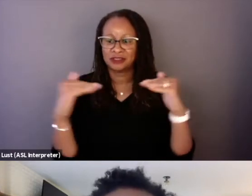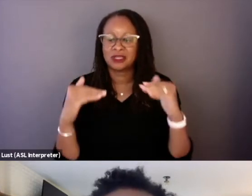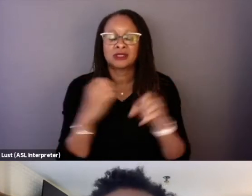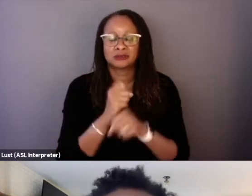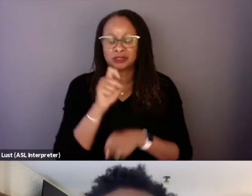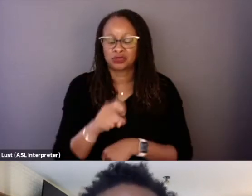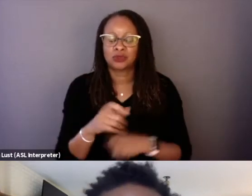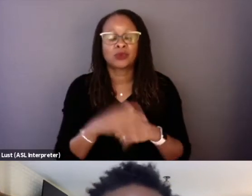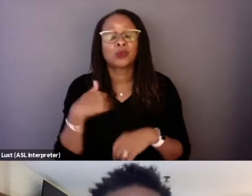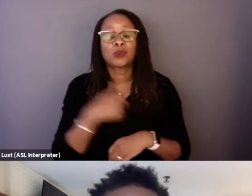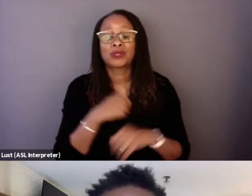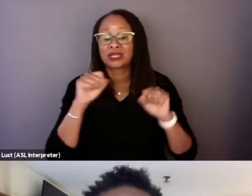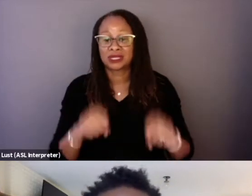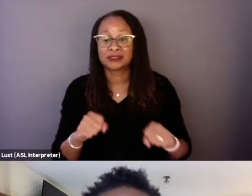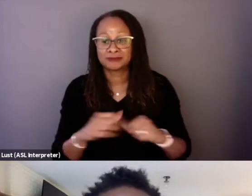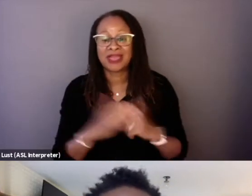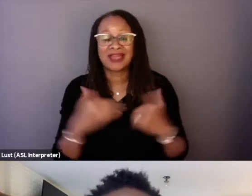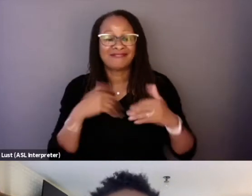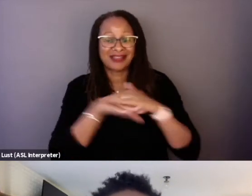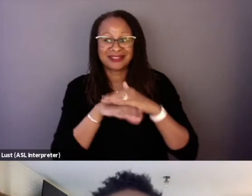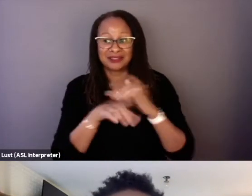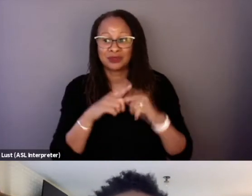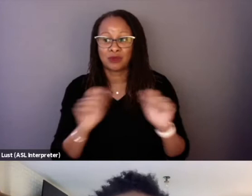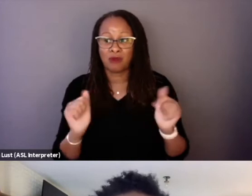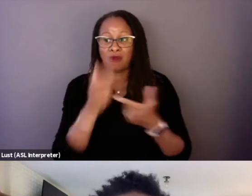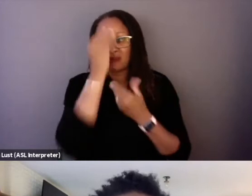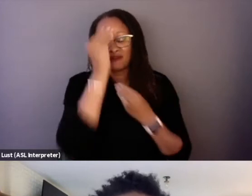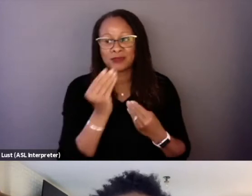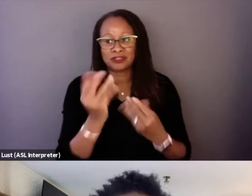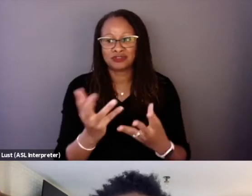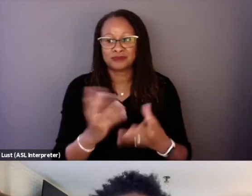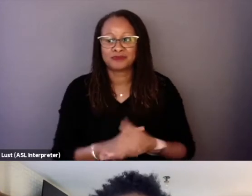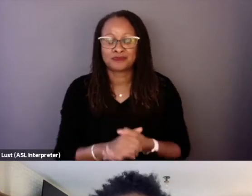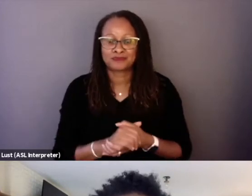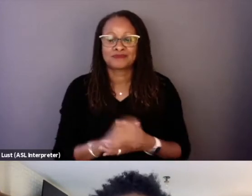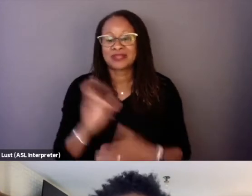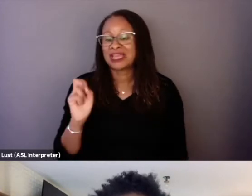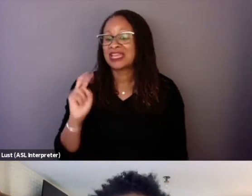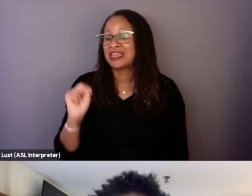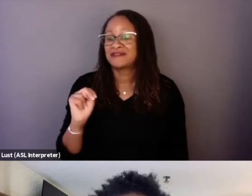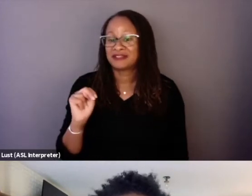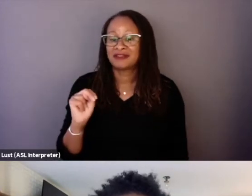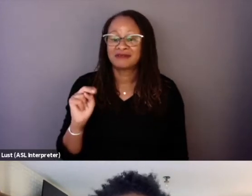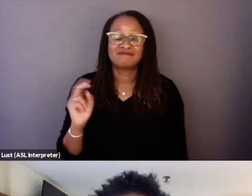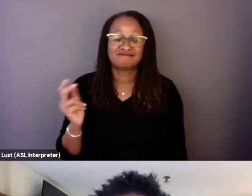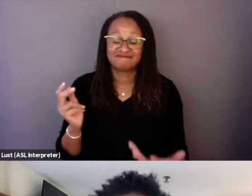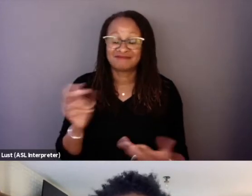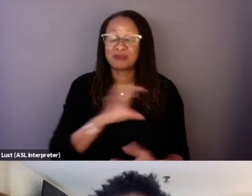we could have access to all information, you know, even though the police wouldn't speak to us, you know, still reaching out,